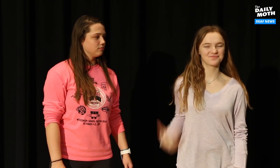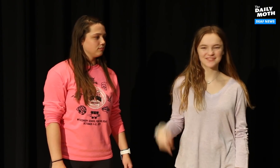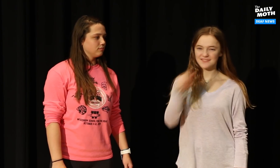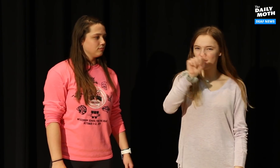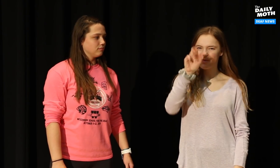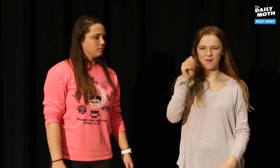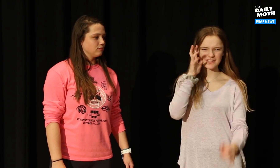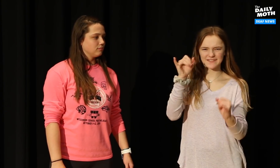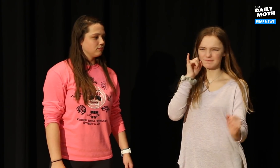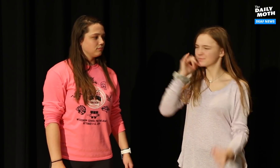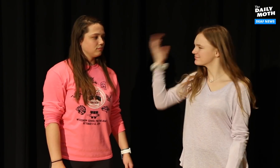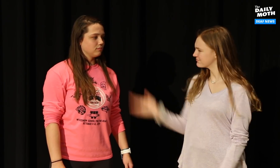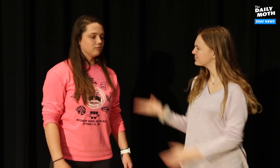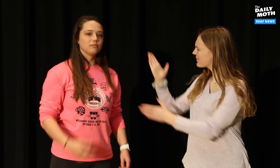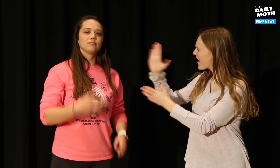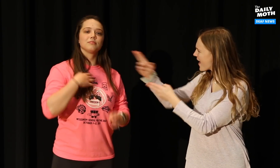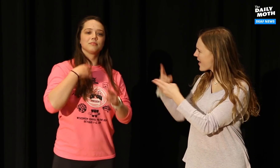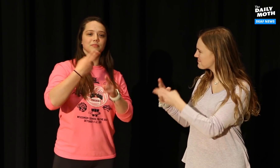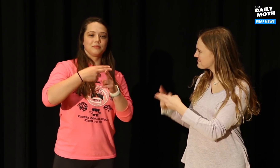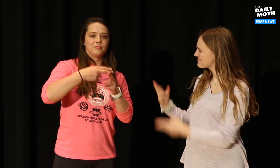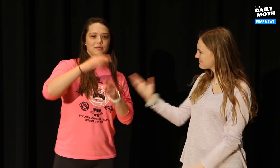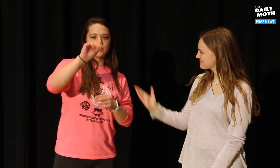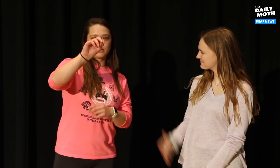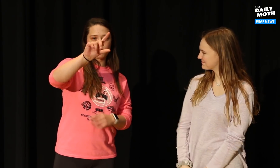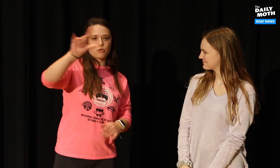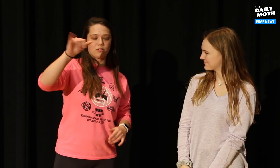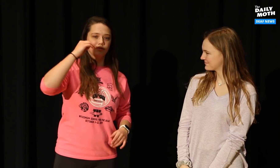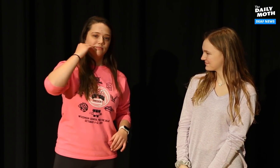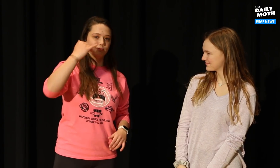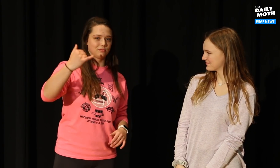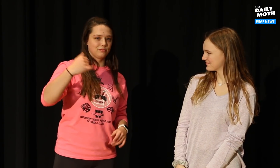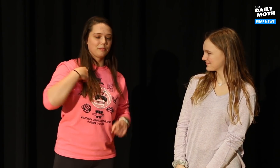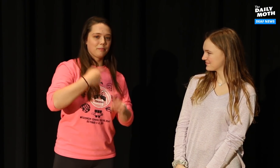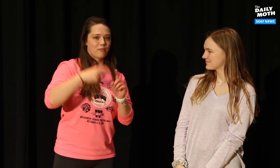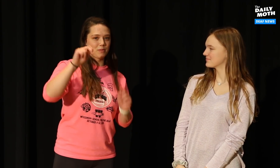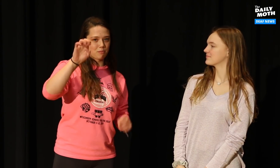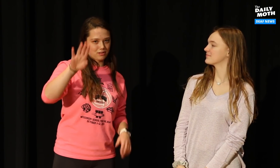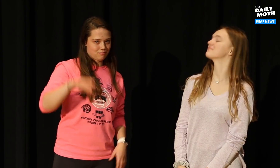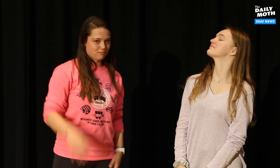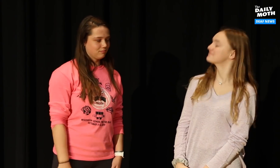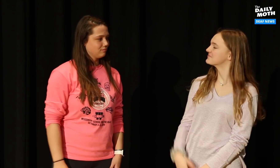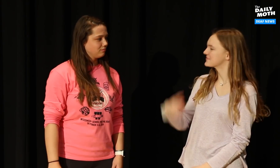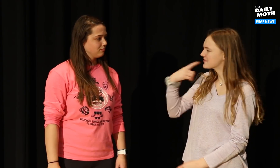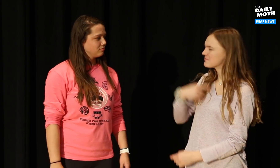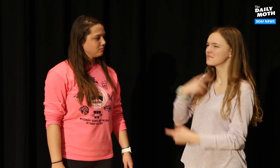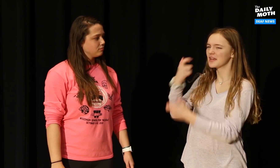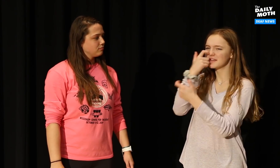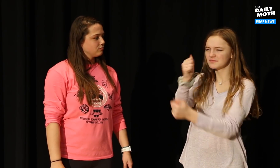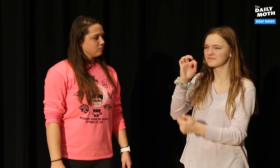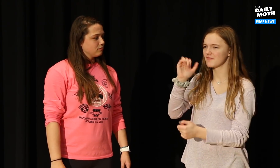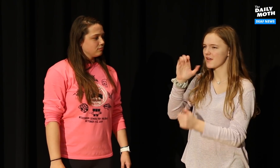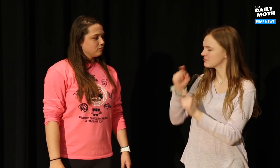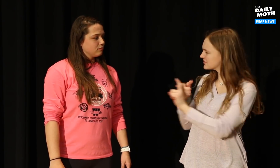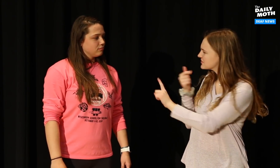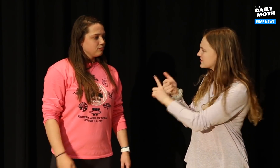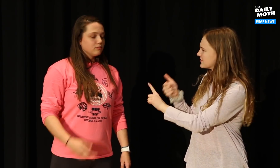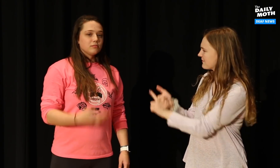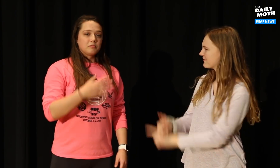Hi, I’m Sara and I will be interviewing her. What’s your name? My name is Molly and I’m from Nebraska. Tell me one interesting fact about yourself!